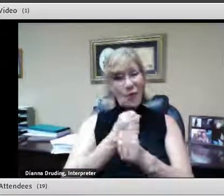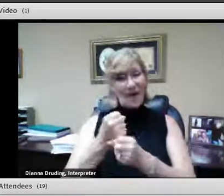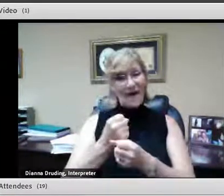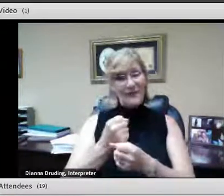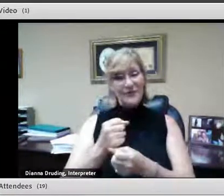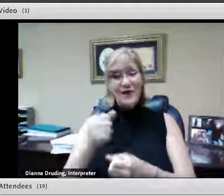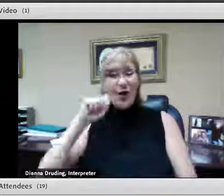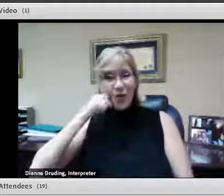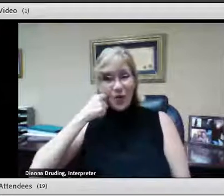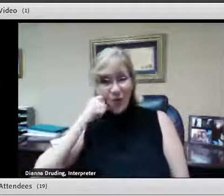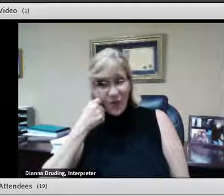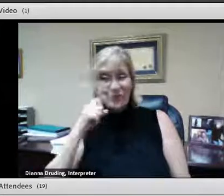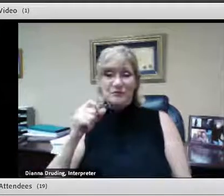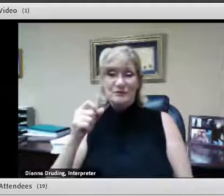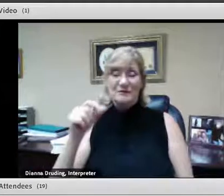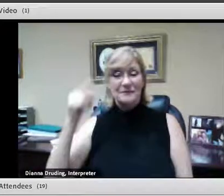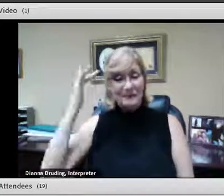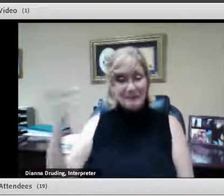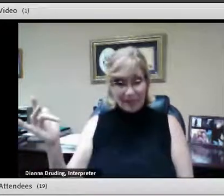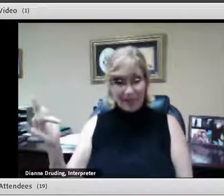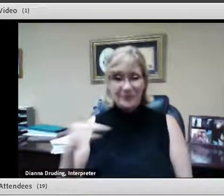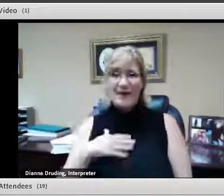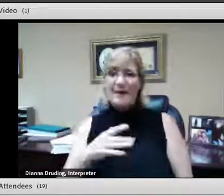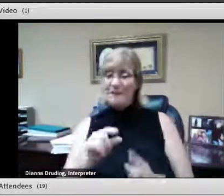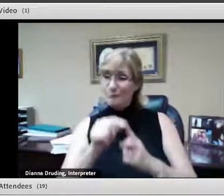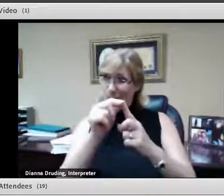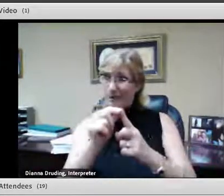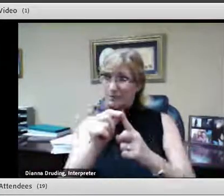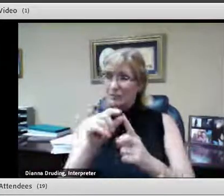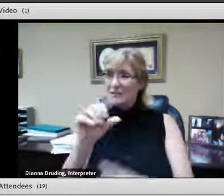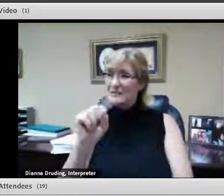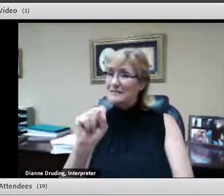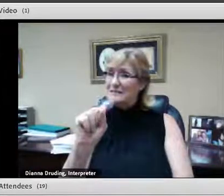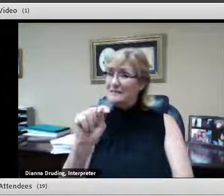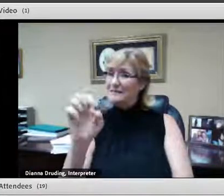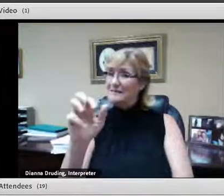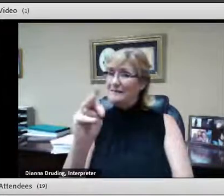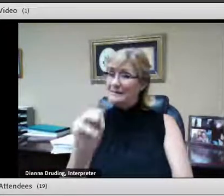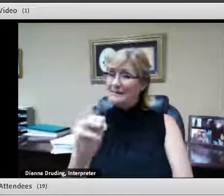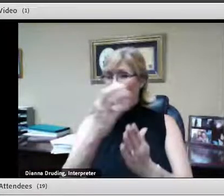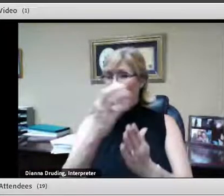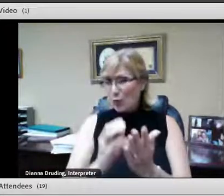And he also specializes in the STEAM curriculum and program design.